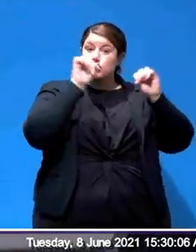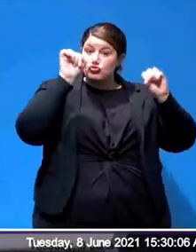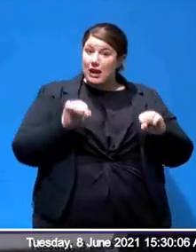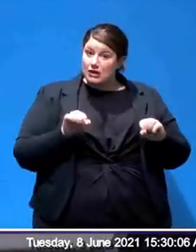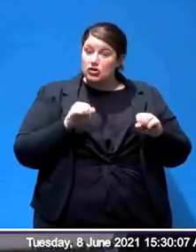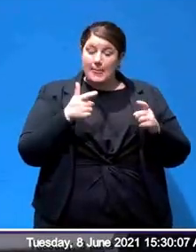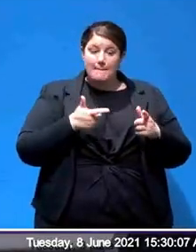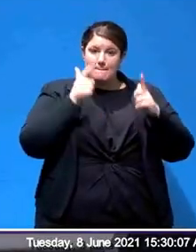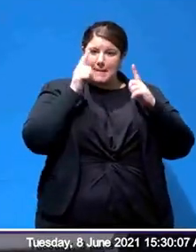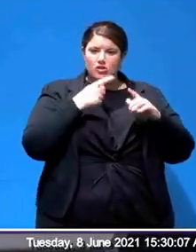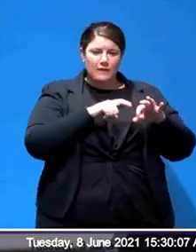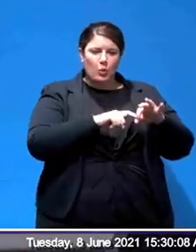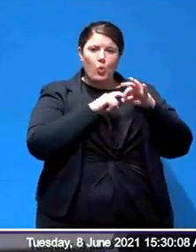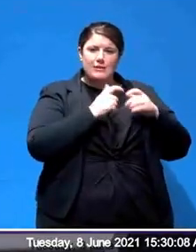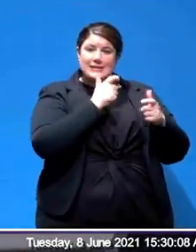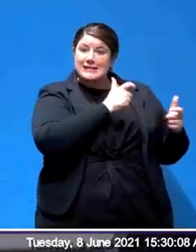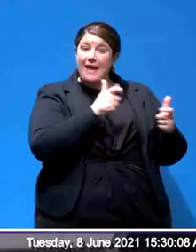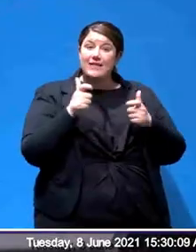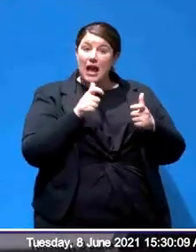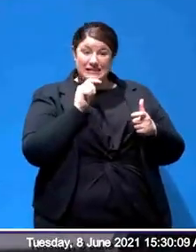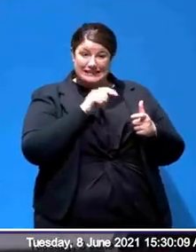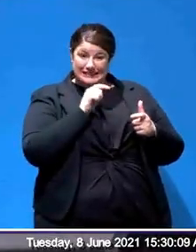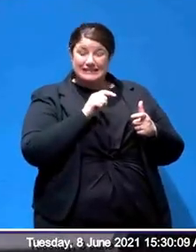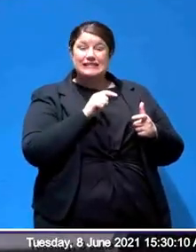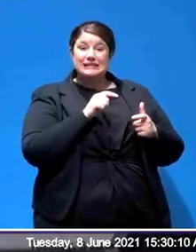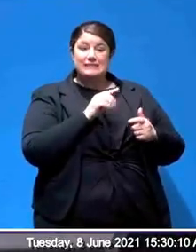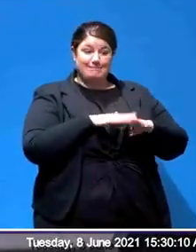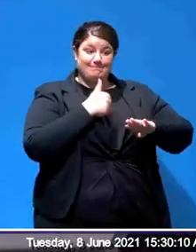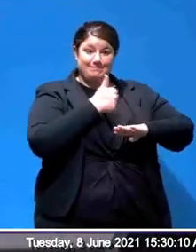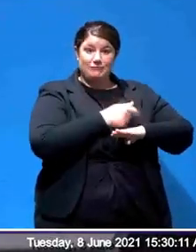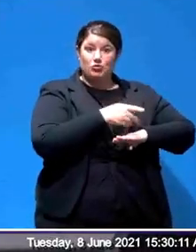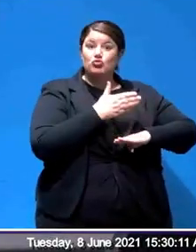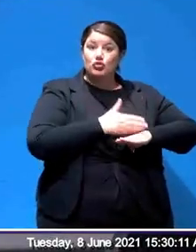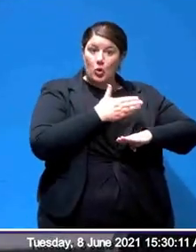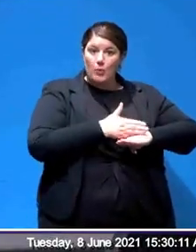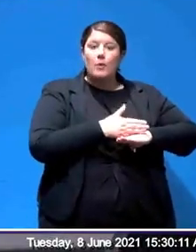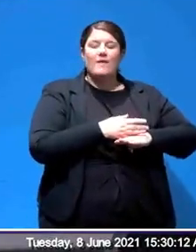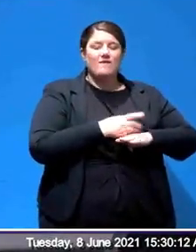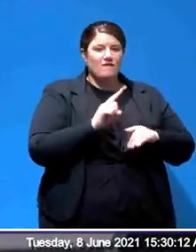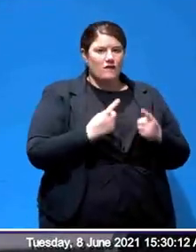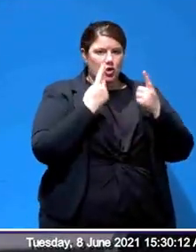Safeguarding in place, one of the first things that we actually did was really